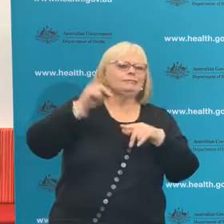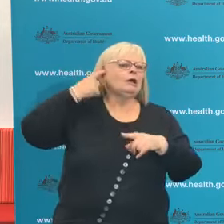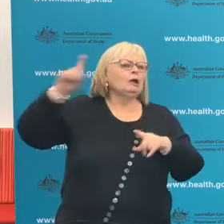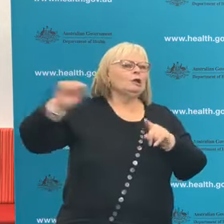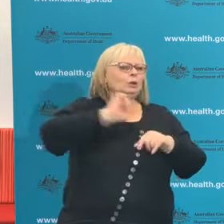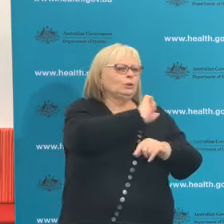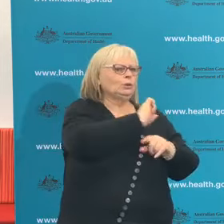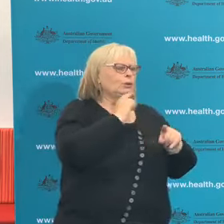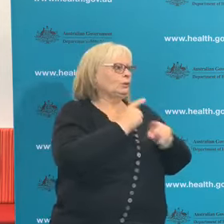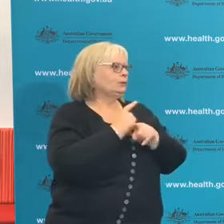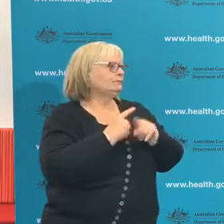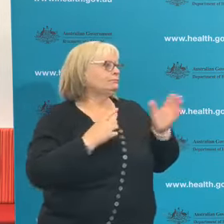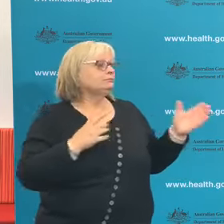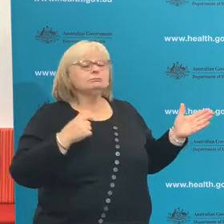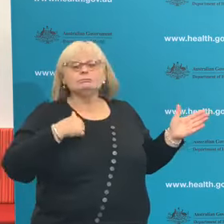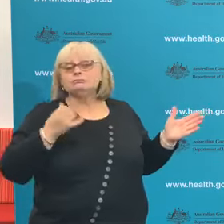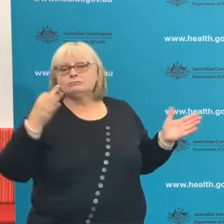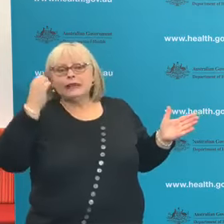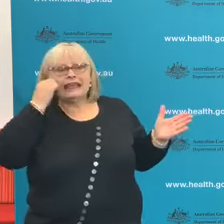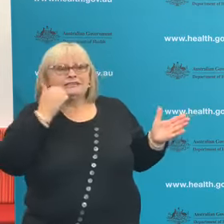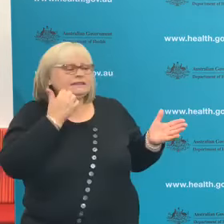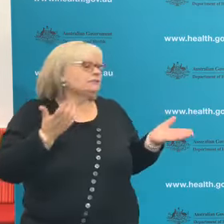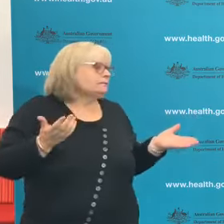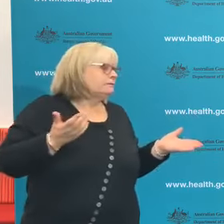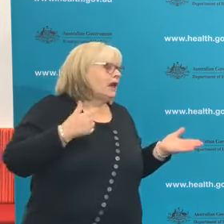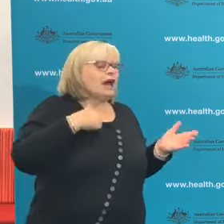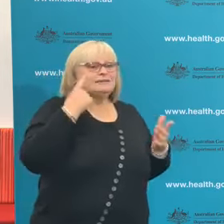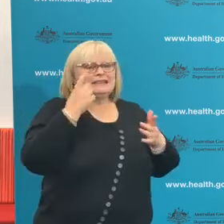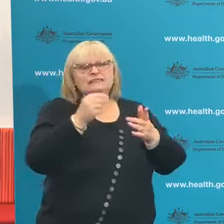I don't have any evidence on that. I've seen some media reports. I'd be